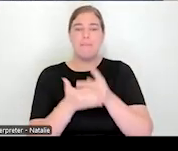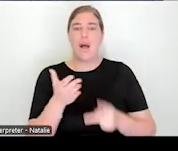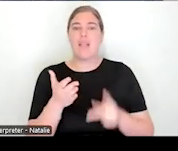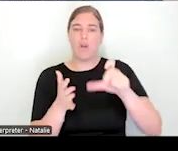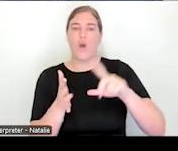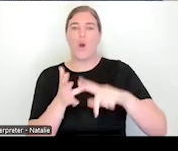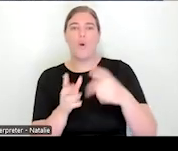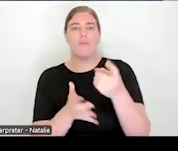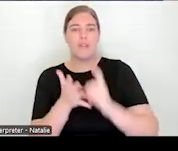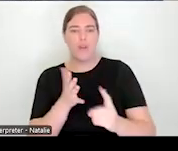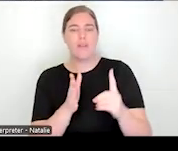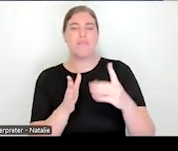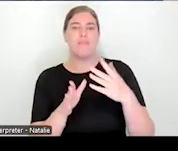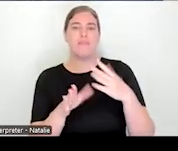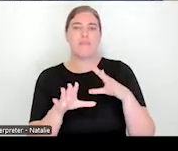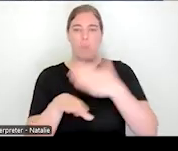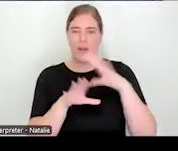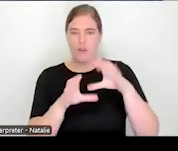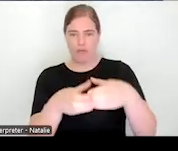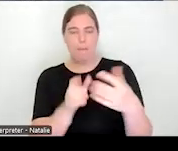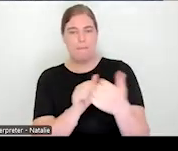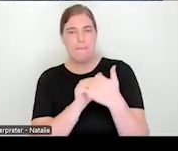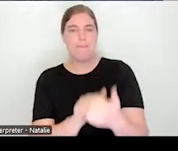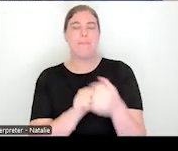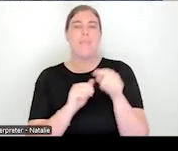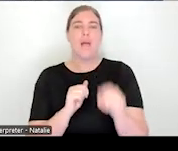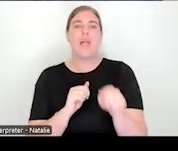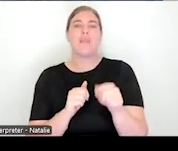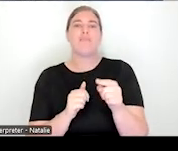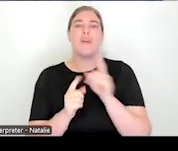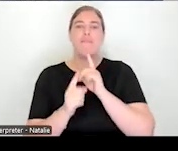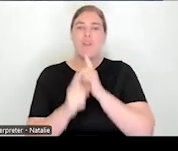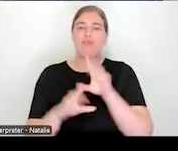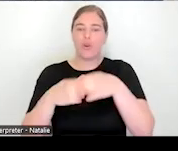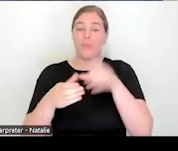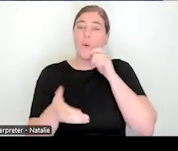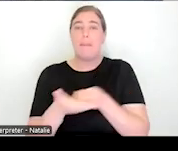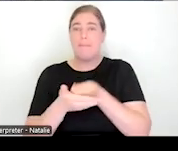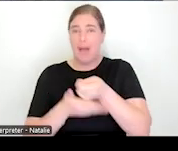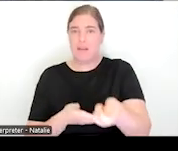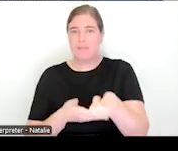group is the Implementation Advisory Group will be a paid advisory body, made up people